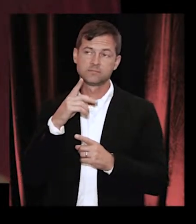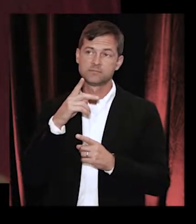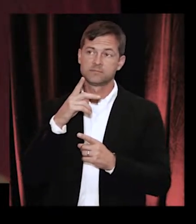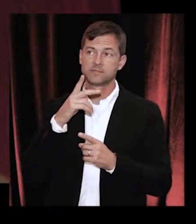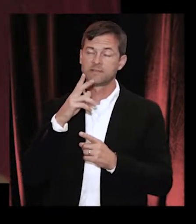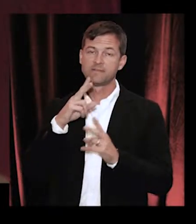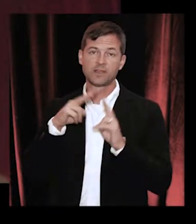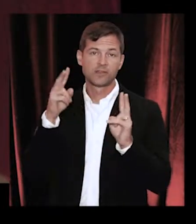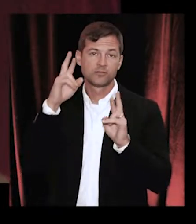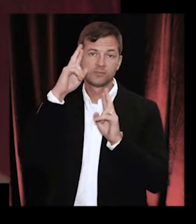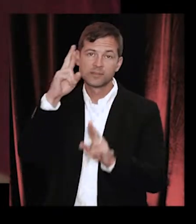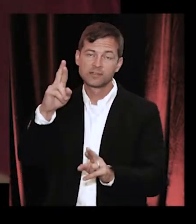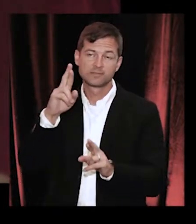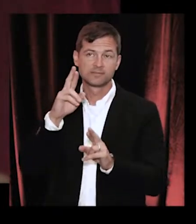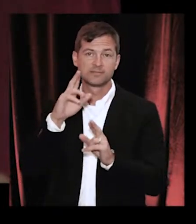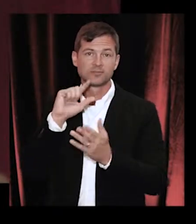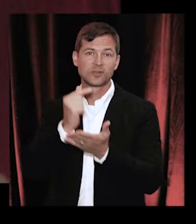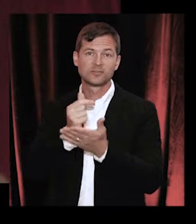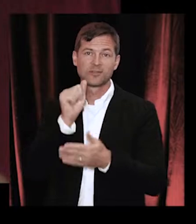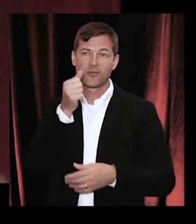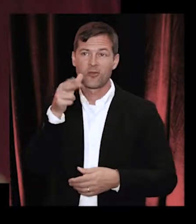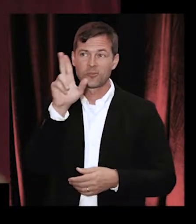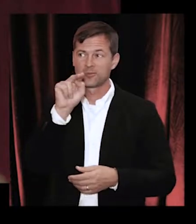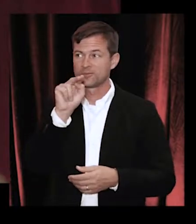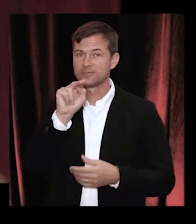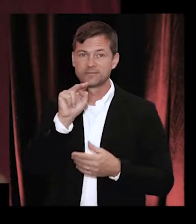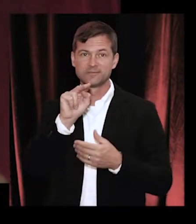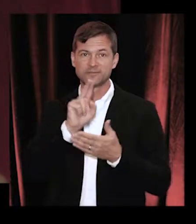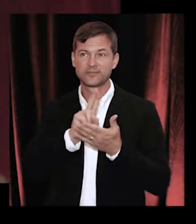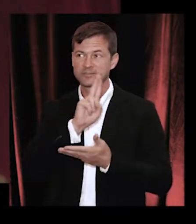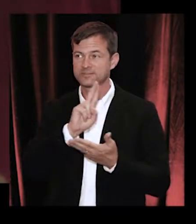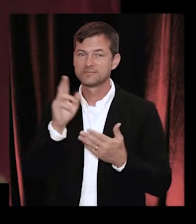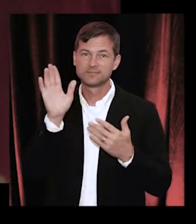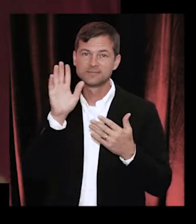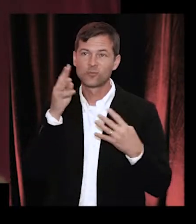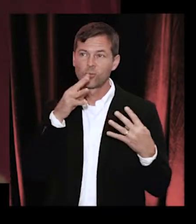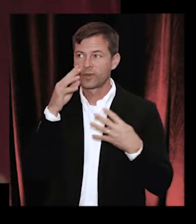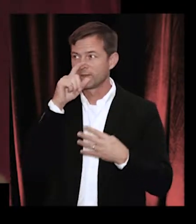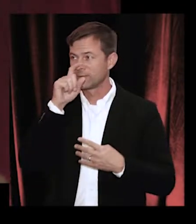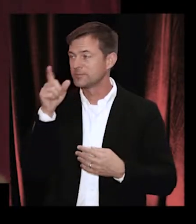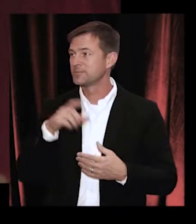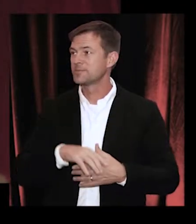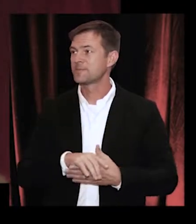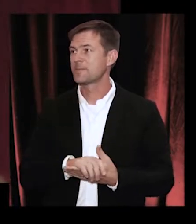War Eagle!